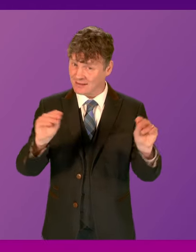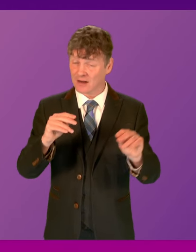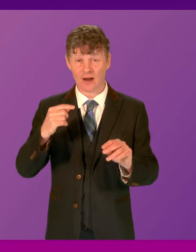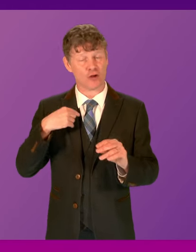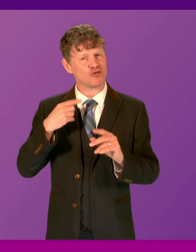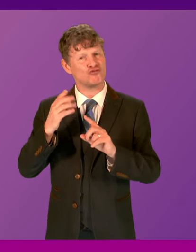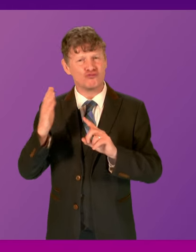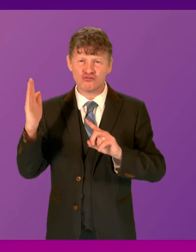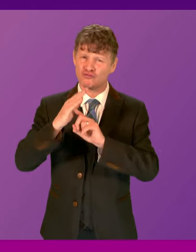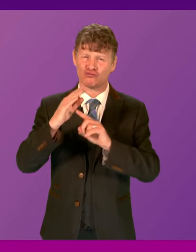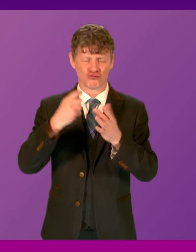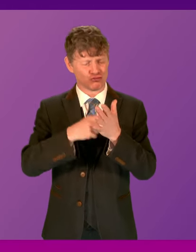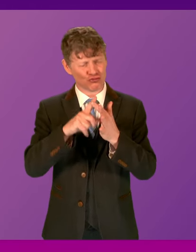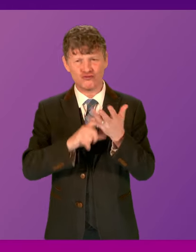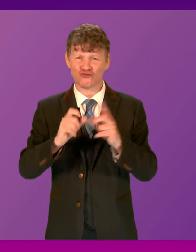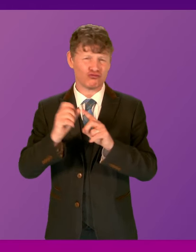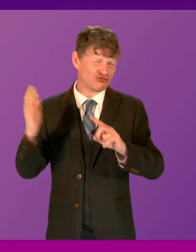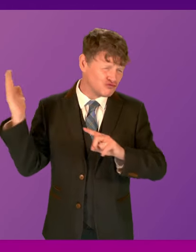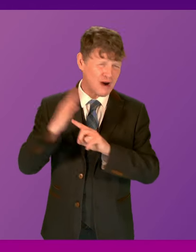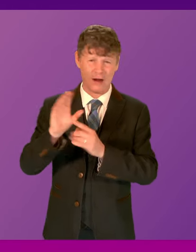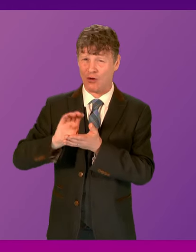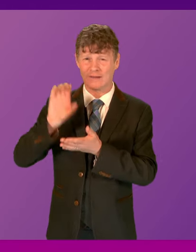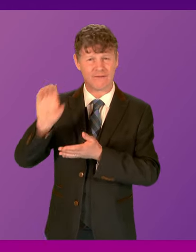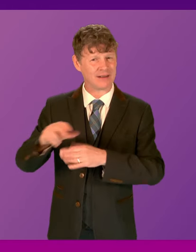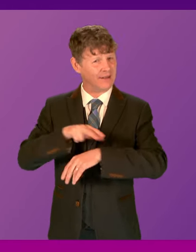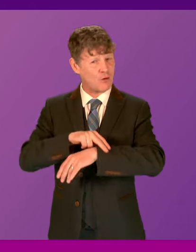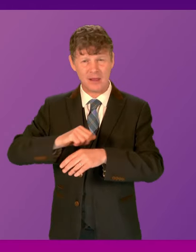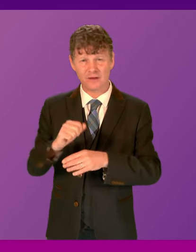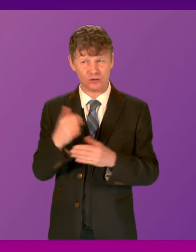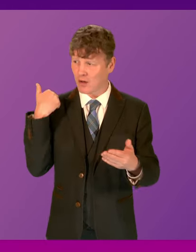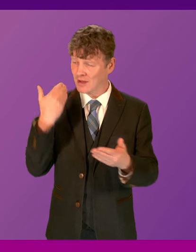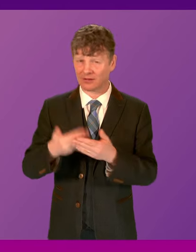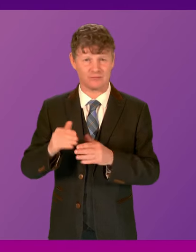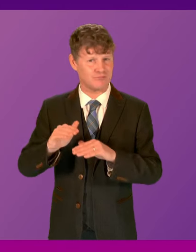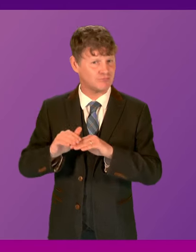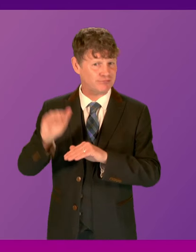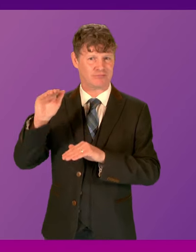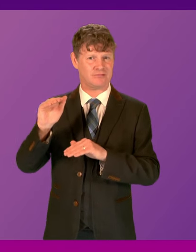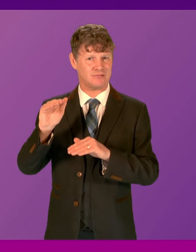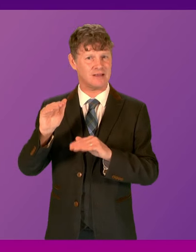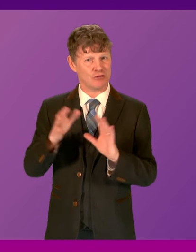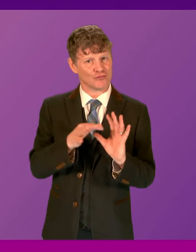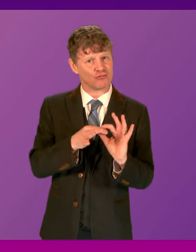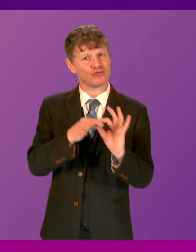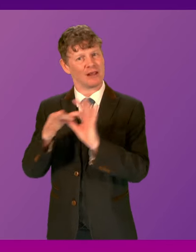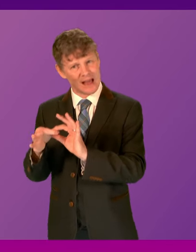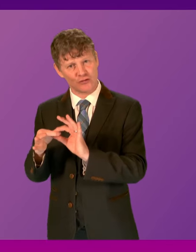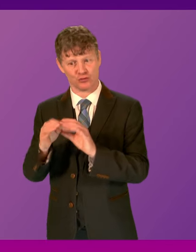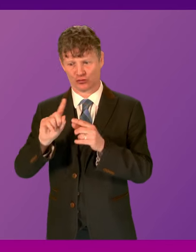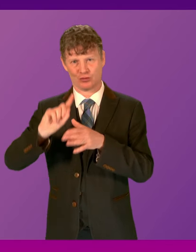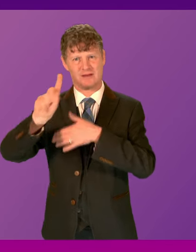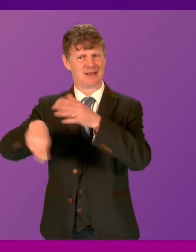funding for Police Scotland in relation to next year’s budget. On training,